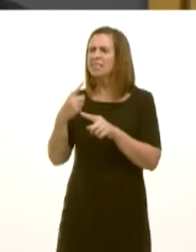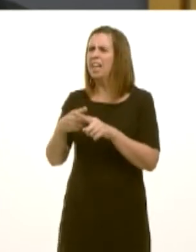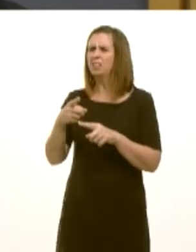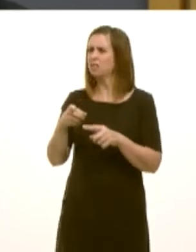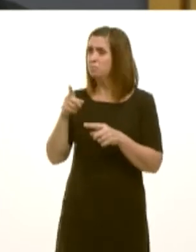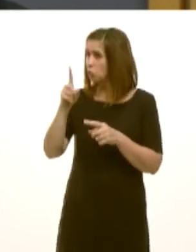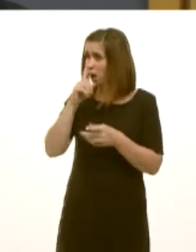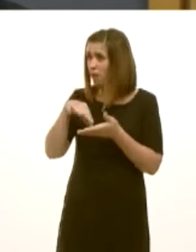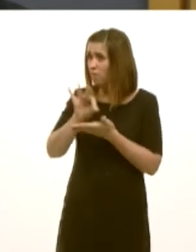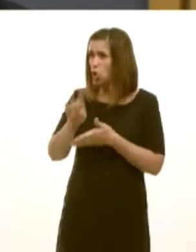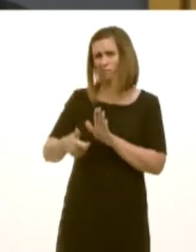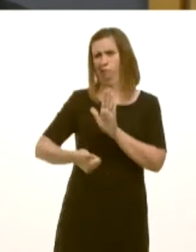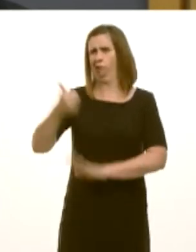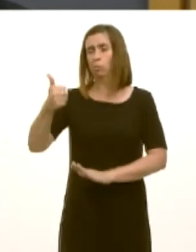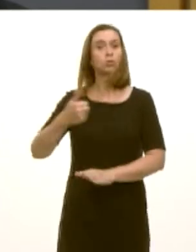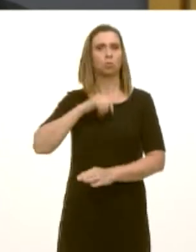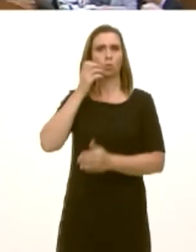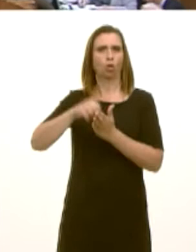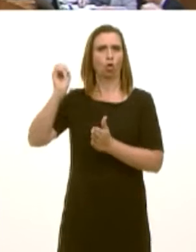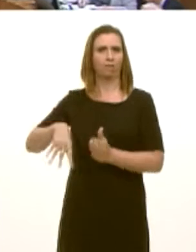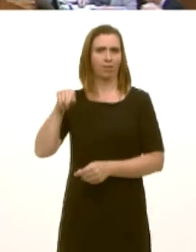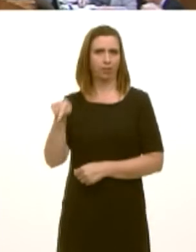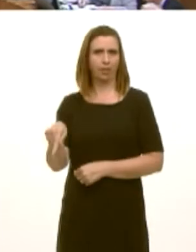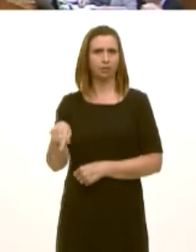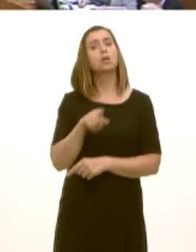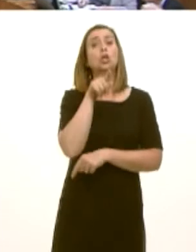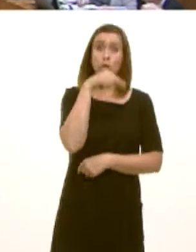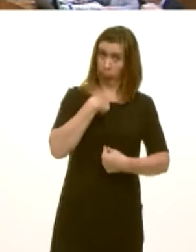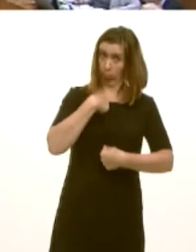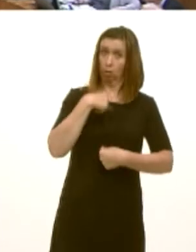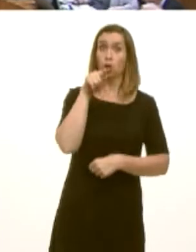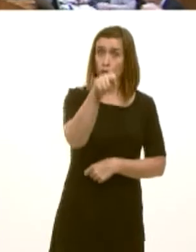What new measures are you going to introduce to effectively tackle poverty in Wales?